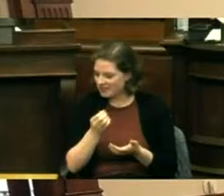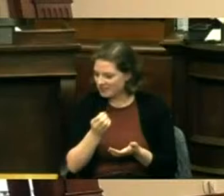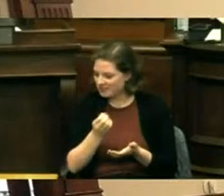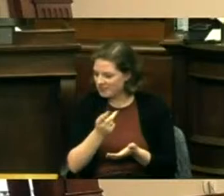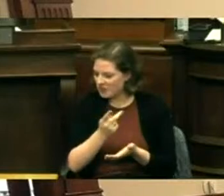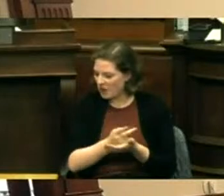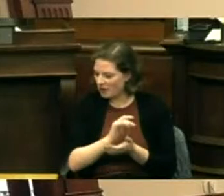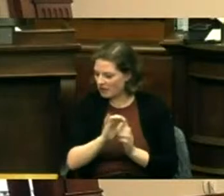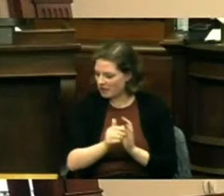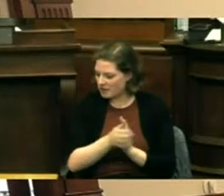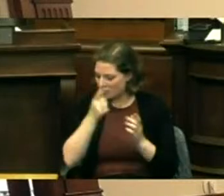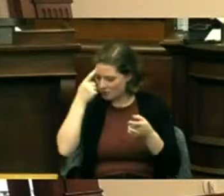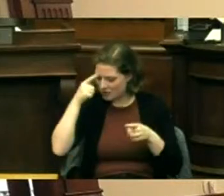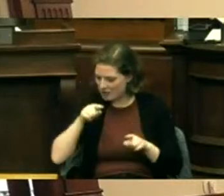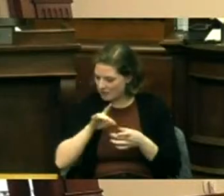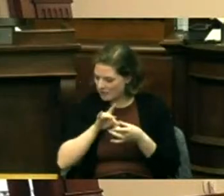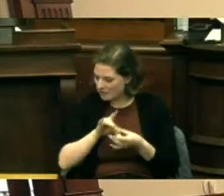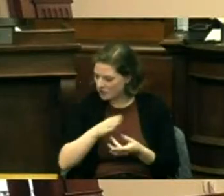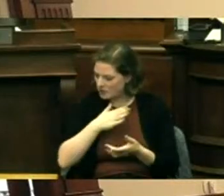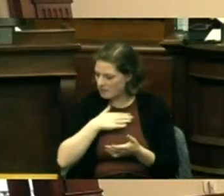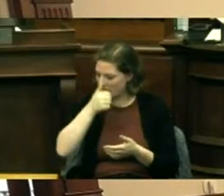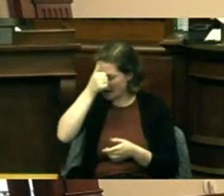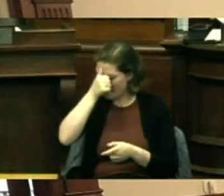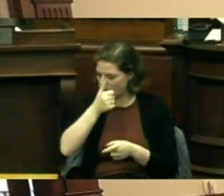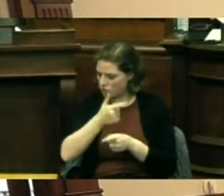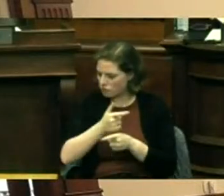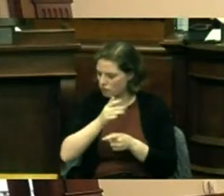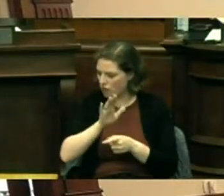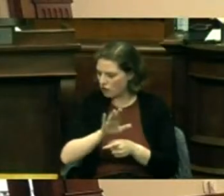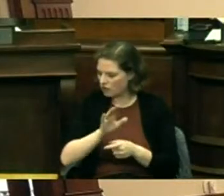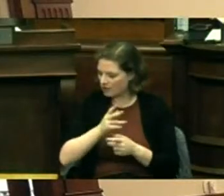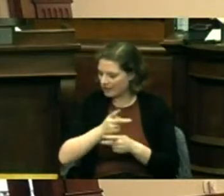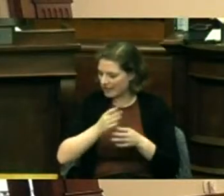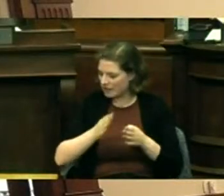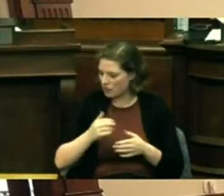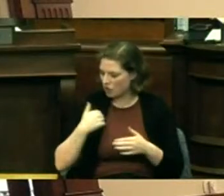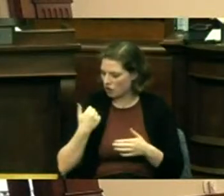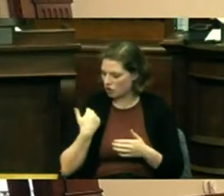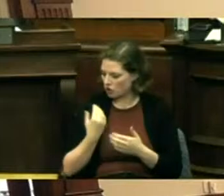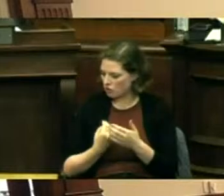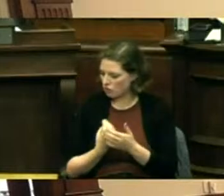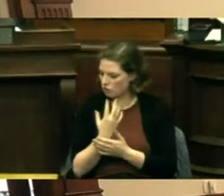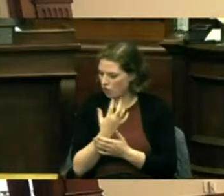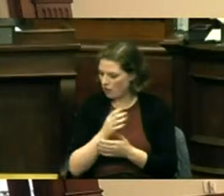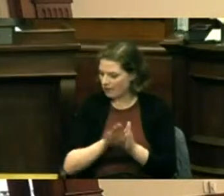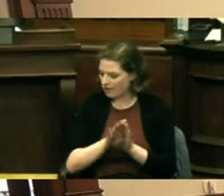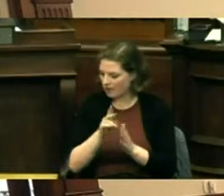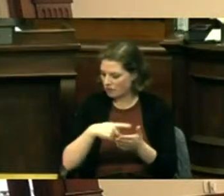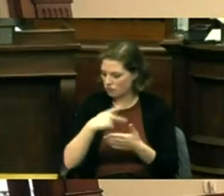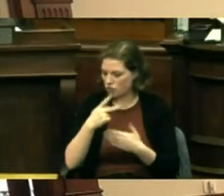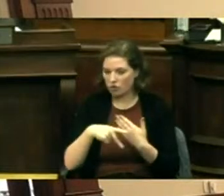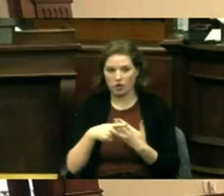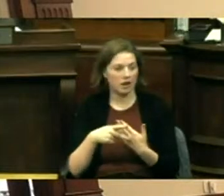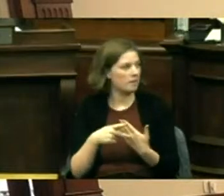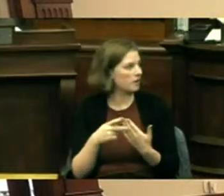Introductory number 437. Authorizing a mandatory agreement relating to my